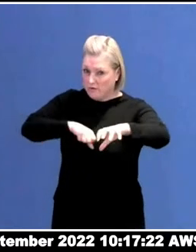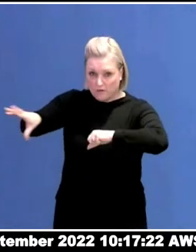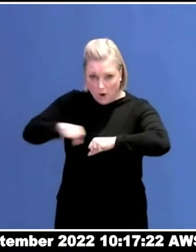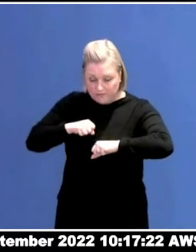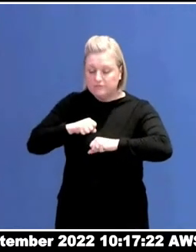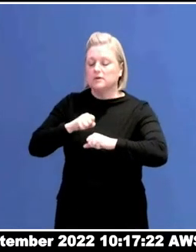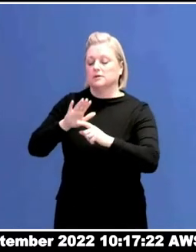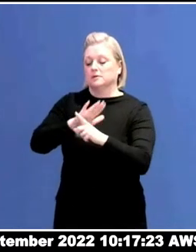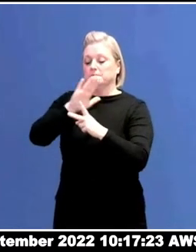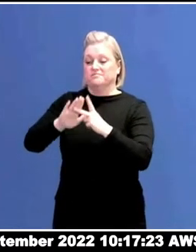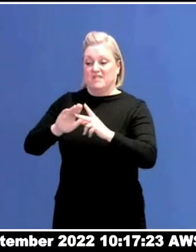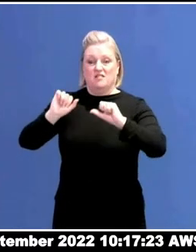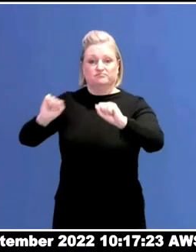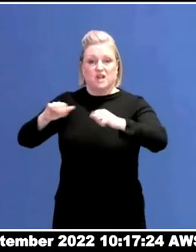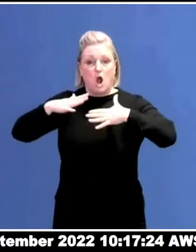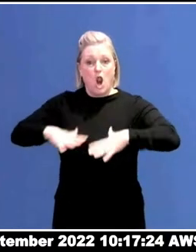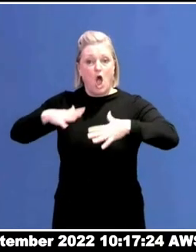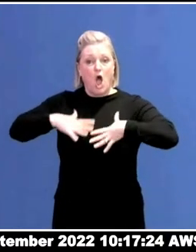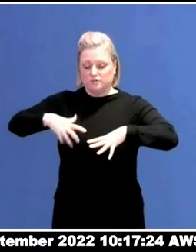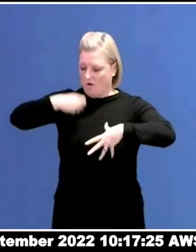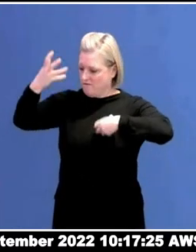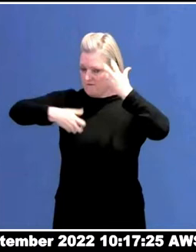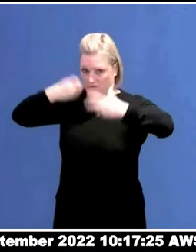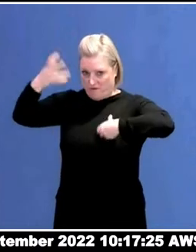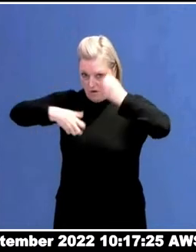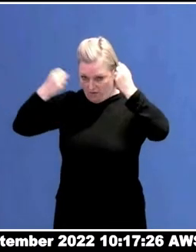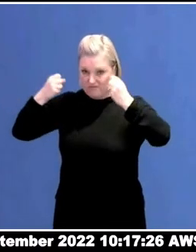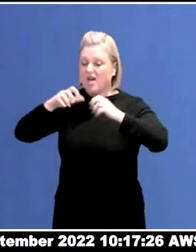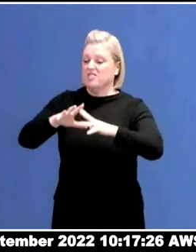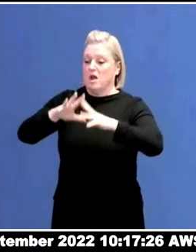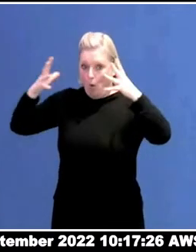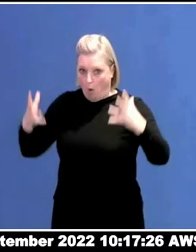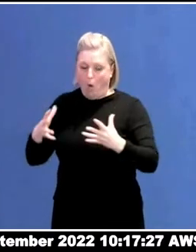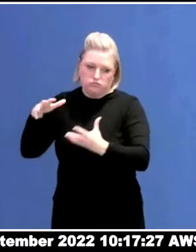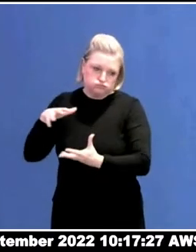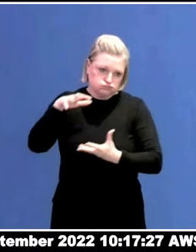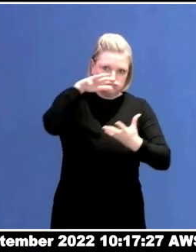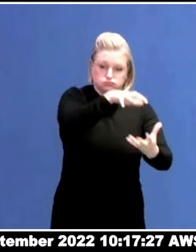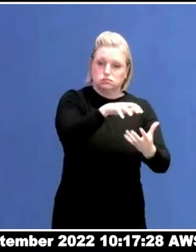their clothing and to take everything to laundry and see that it was washed.